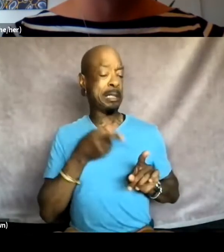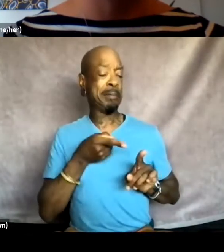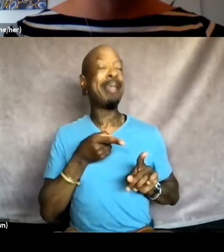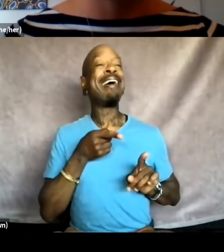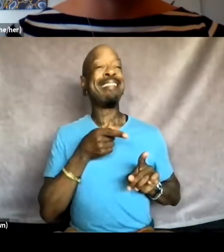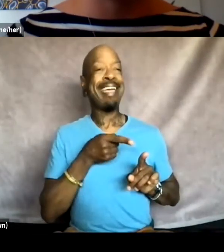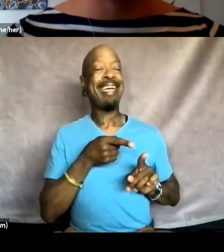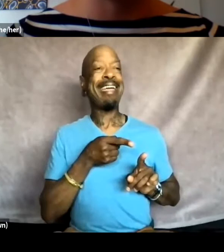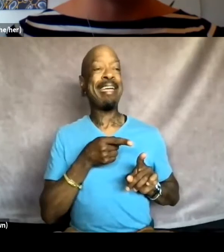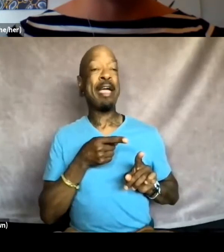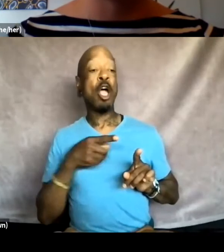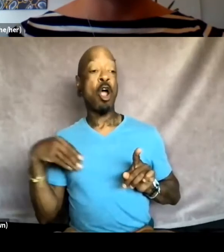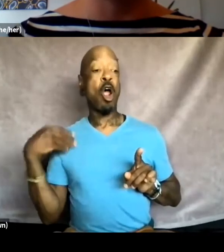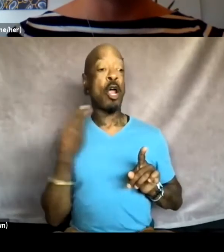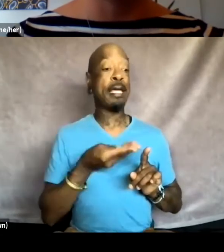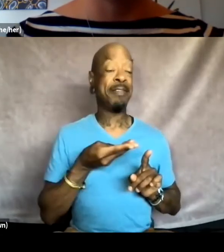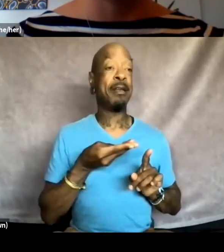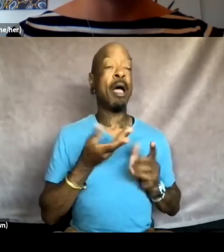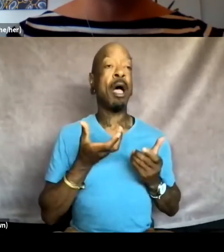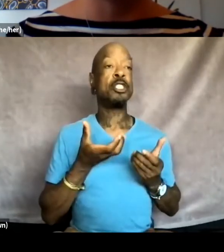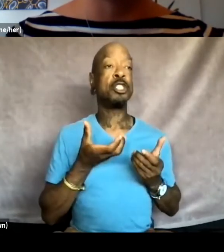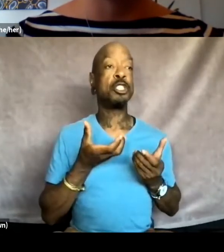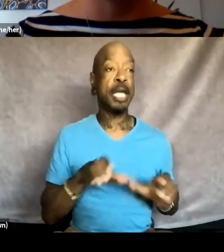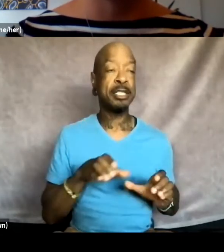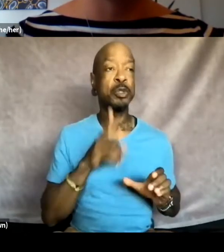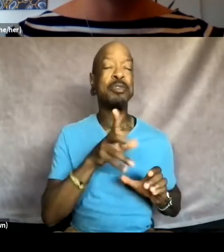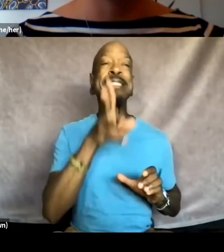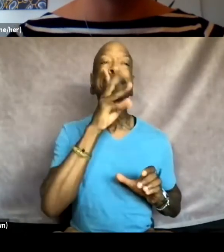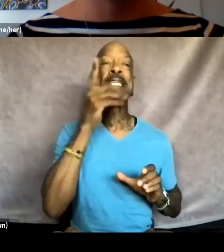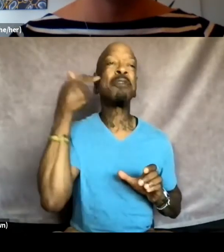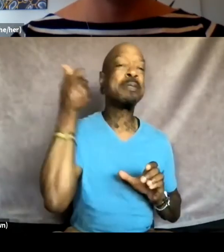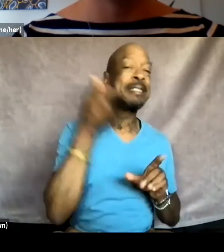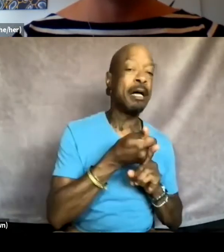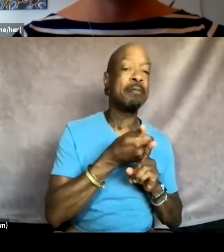Keah Brown: A chance to speak for themselves often I find that when you see narratives,